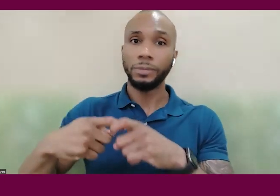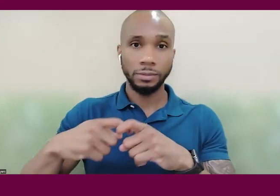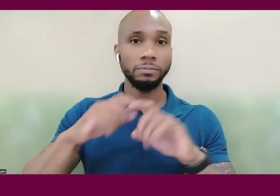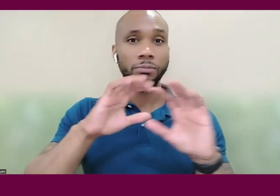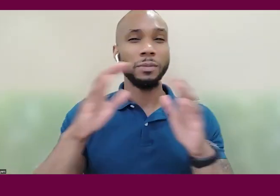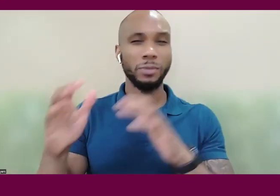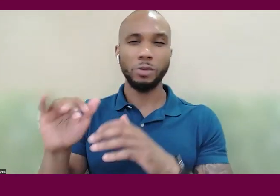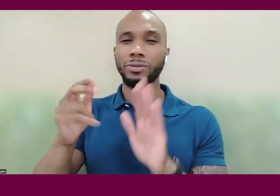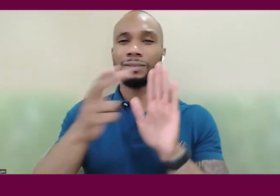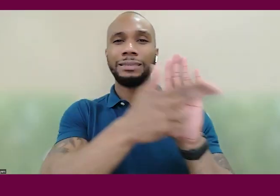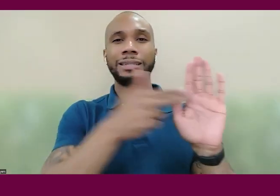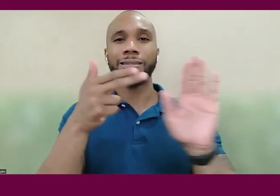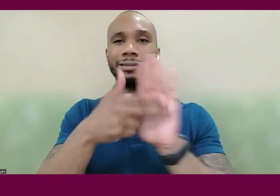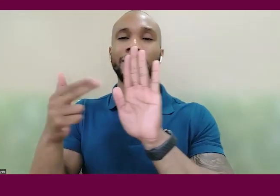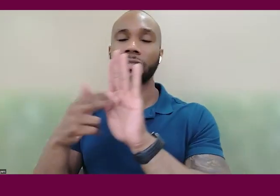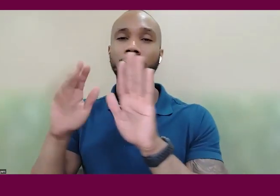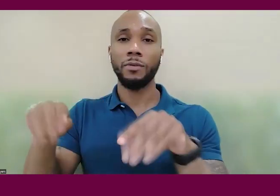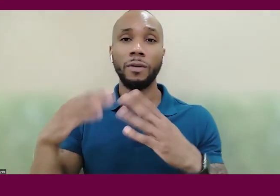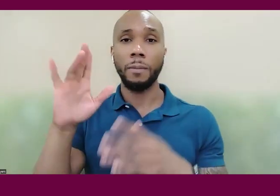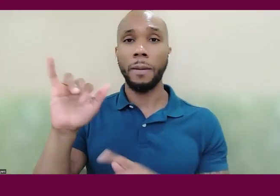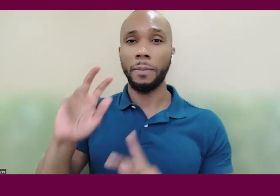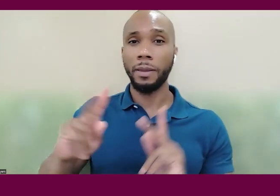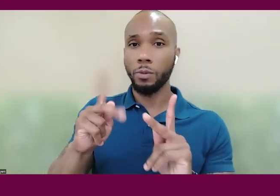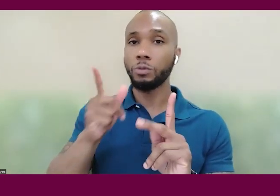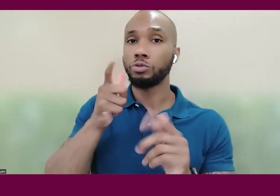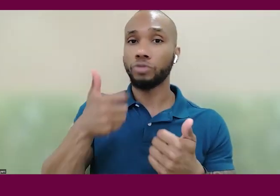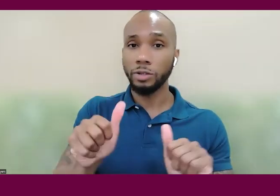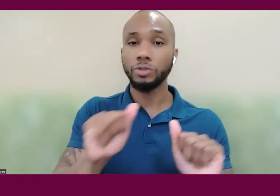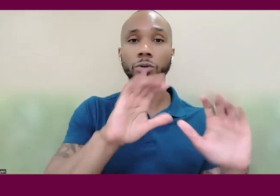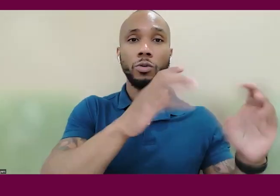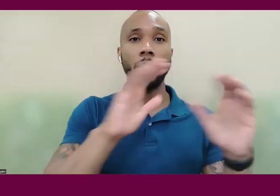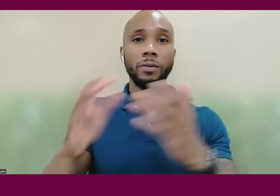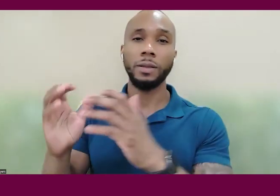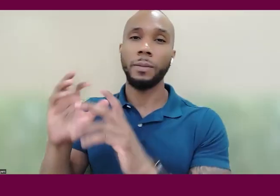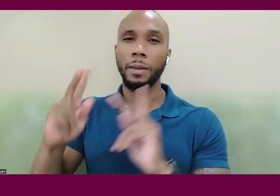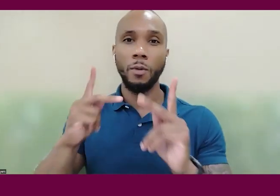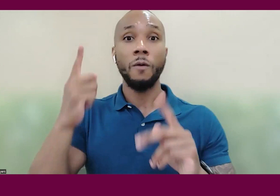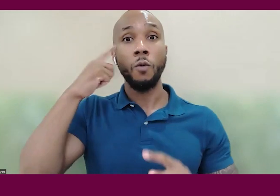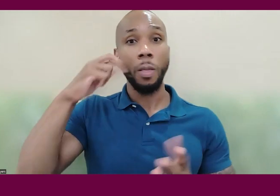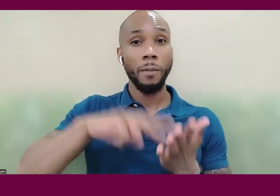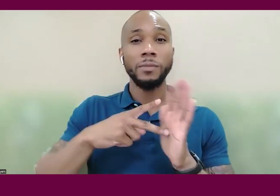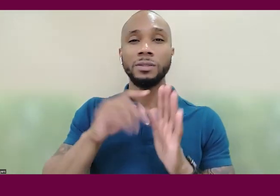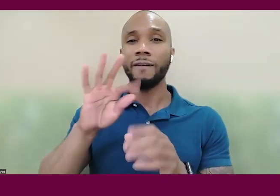these are designations given by people who were trying to categorize folks for oppression.